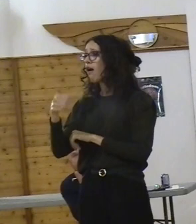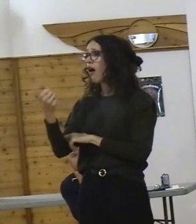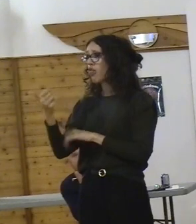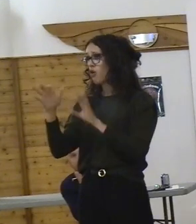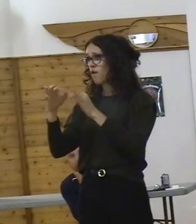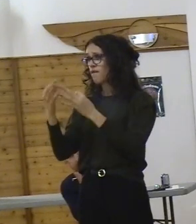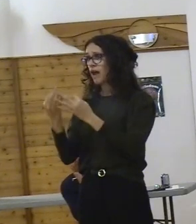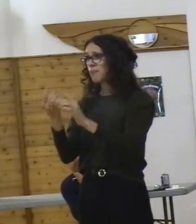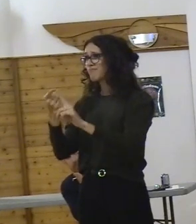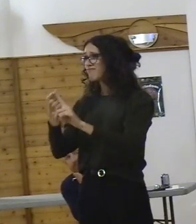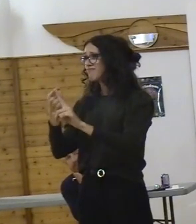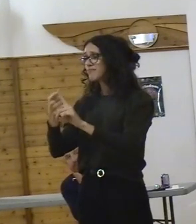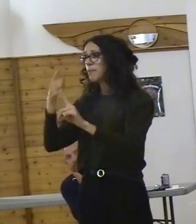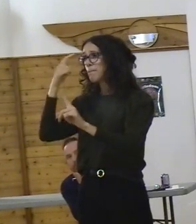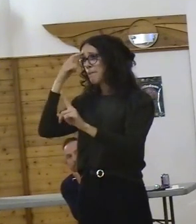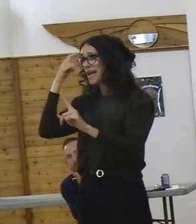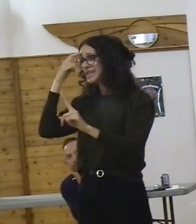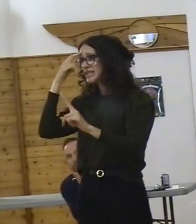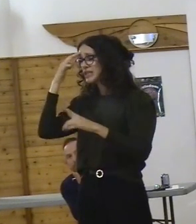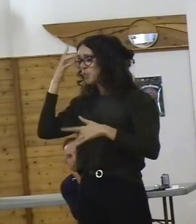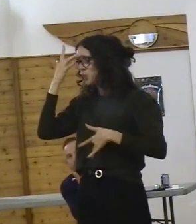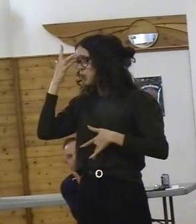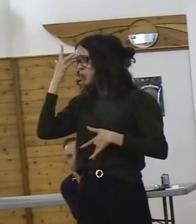He wasn't himself.